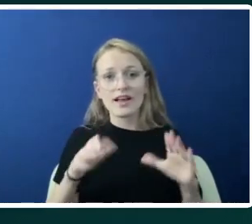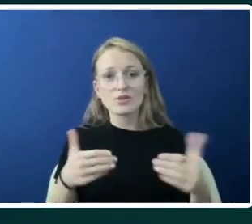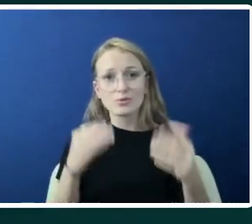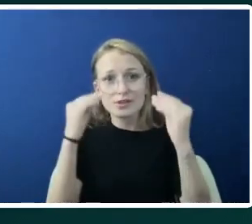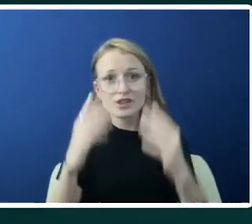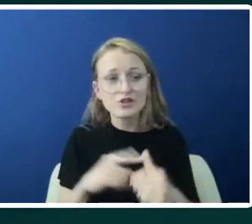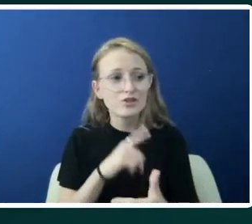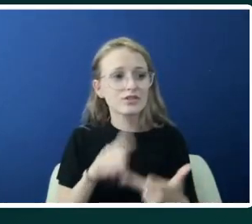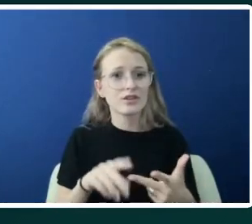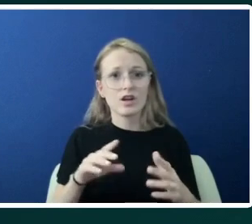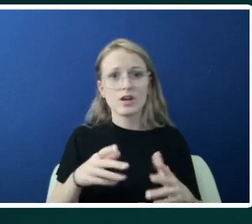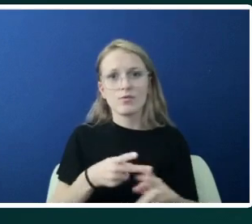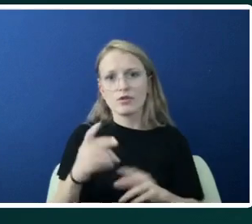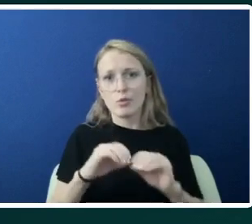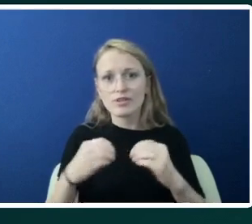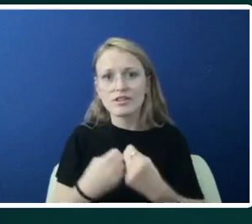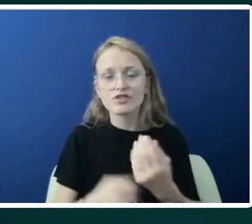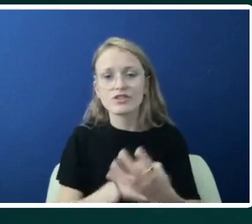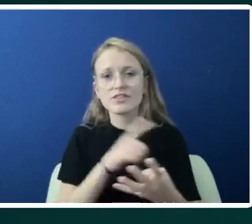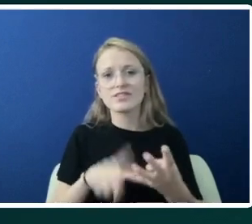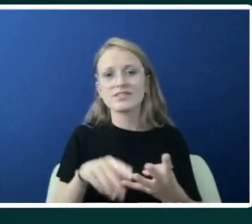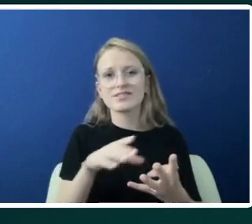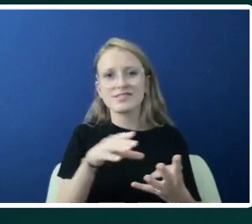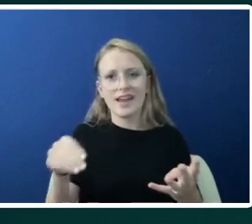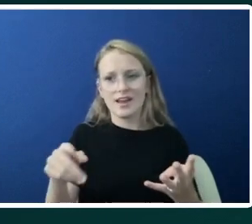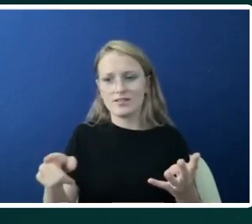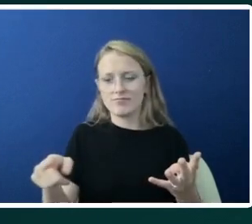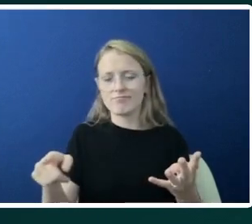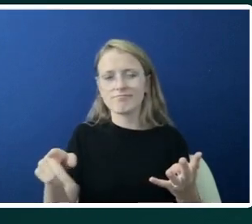together to talk critically about what the possibilities of social media could be,